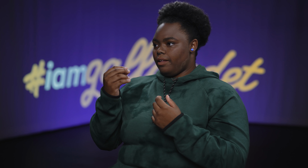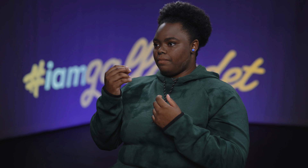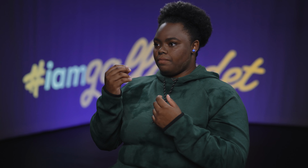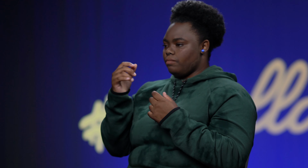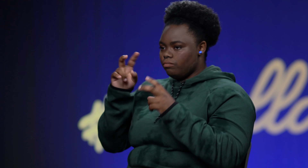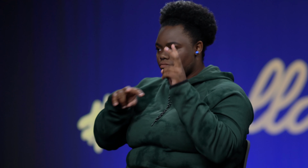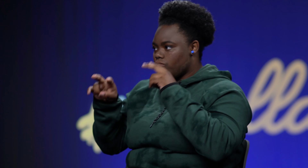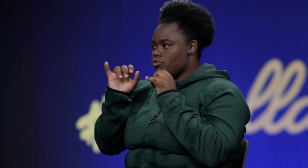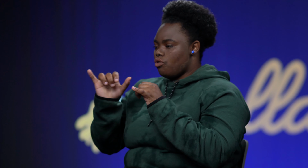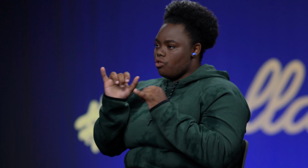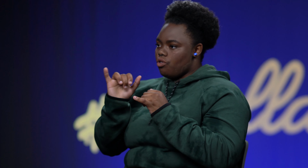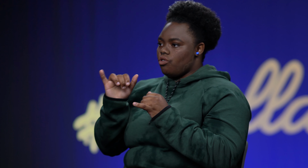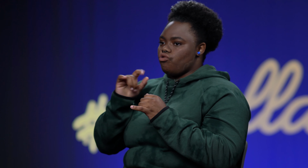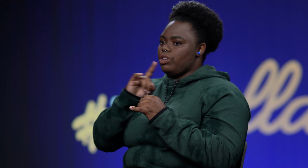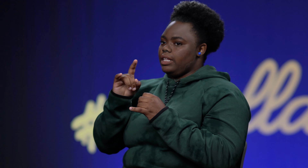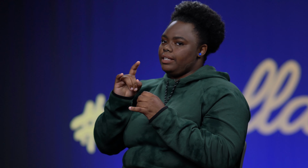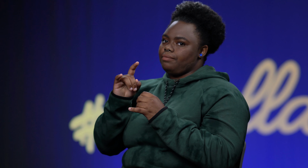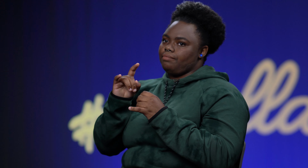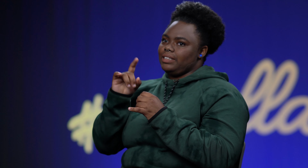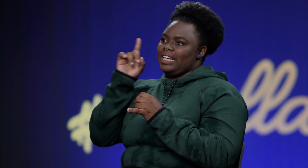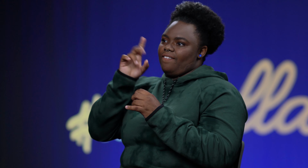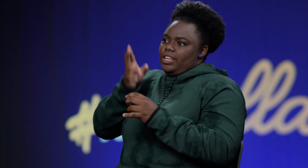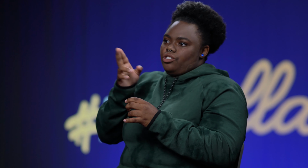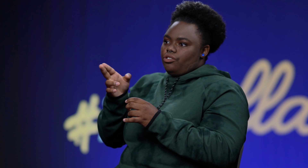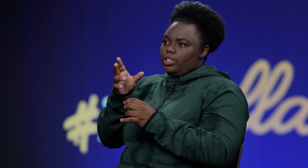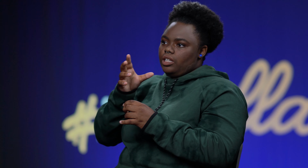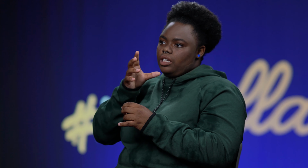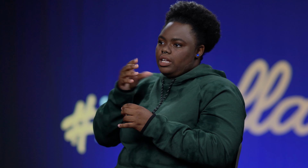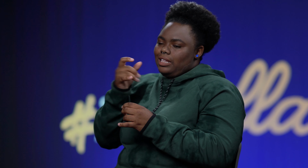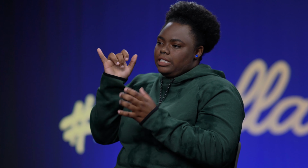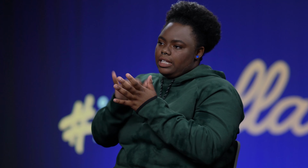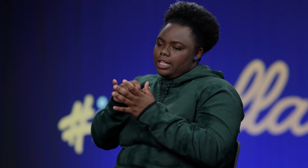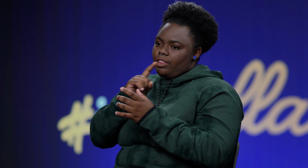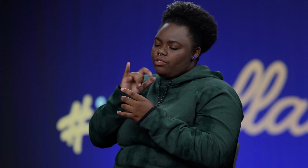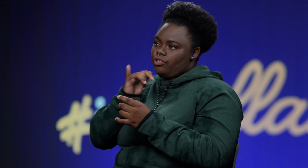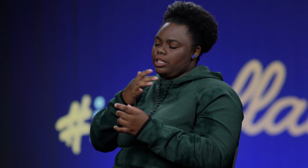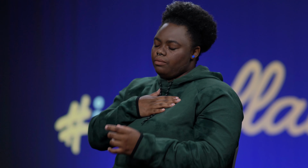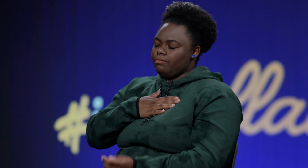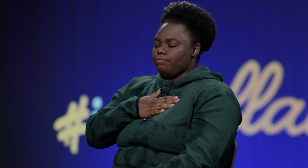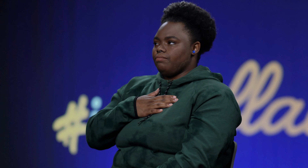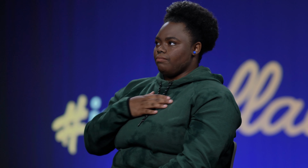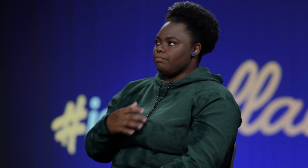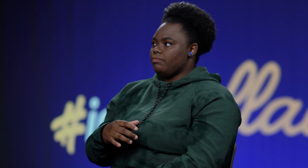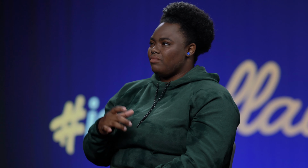and seeing that deaf history is there. That really warms my heart.